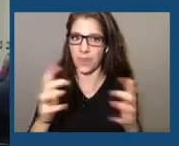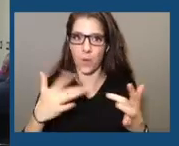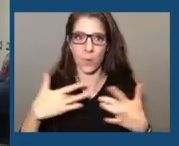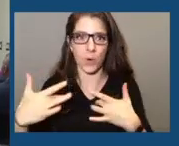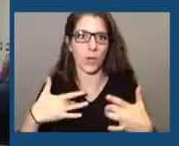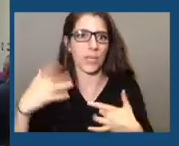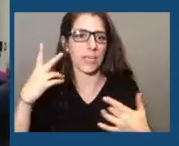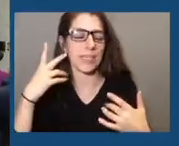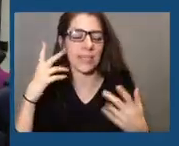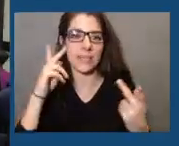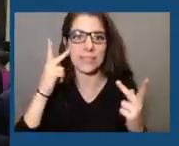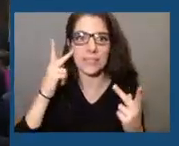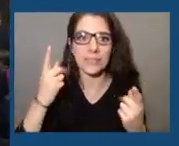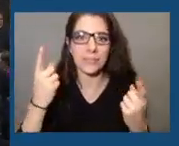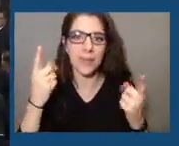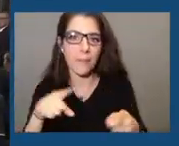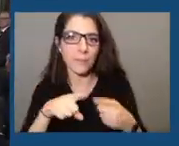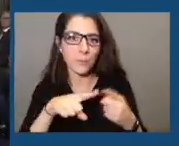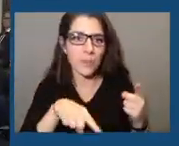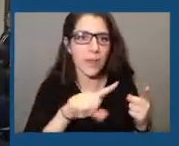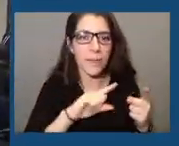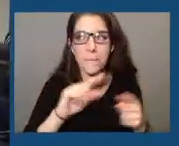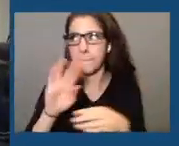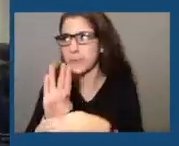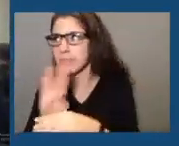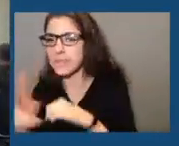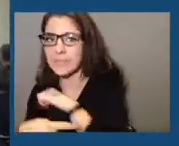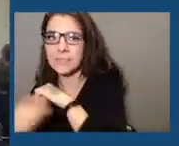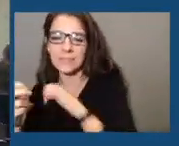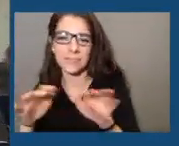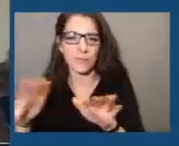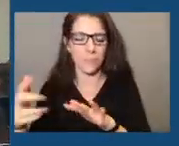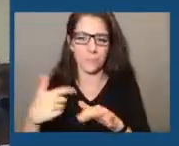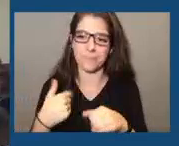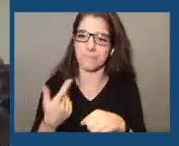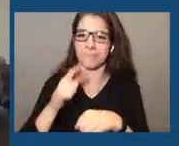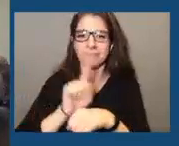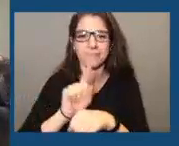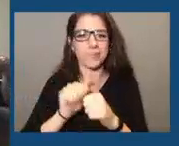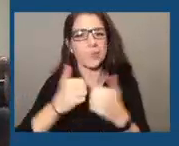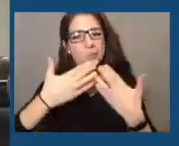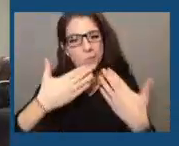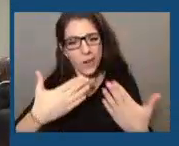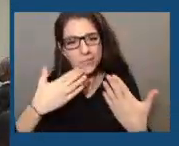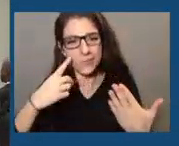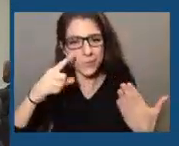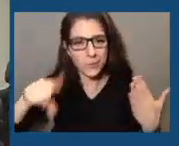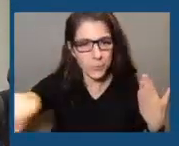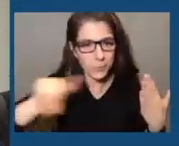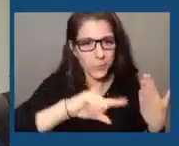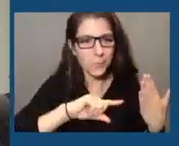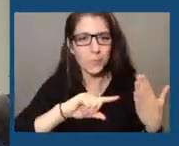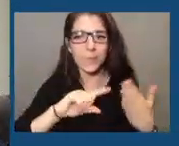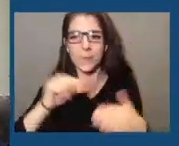them or their families or their businesses. So I come here with a heart full of gratitude to all of you and the men and women that you represent.